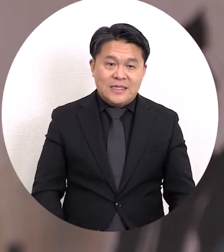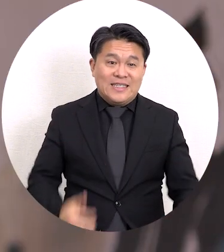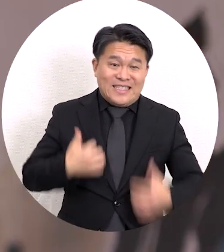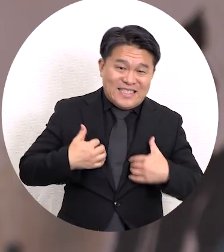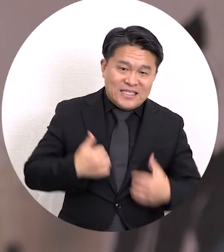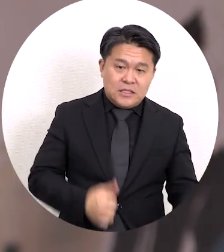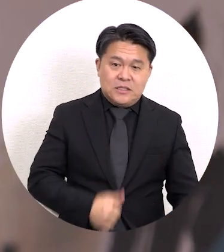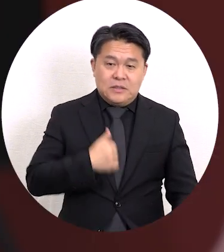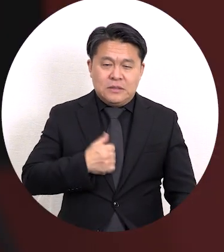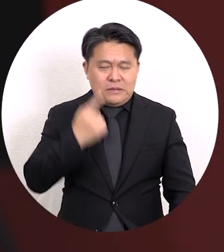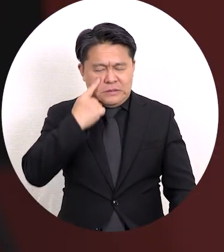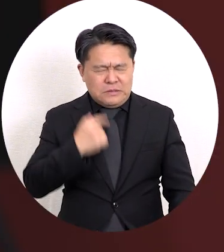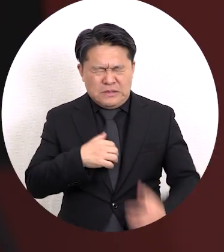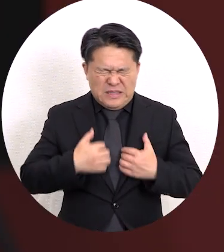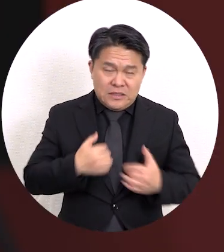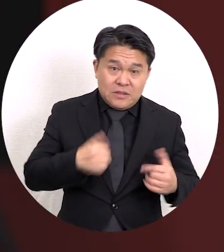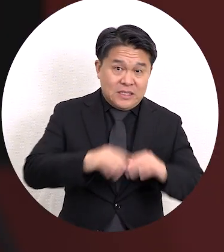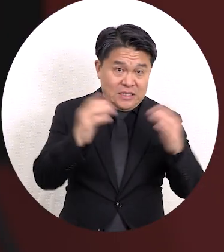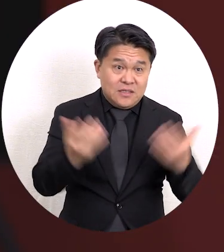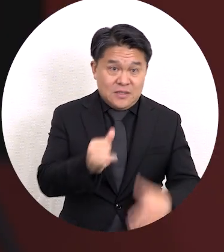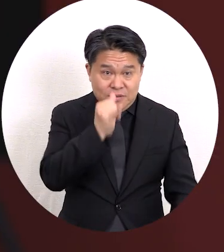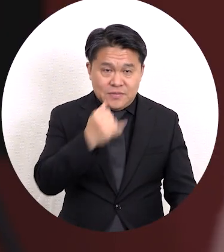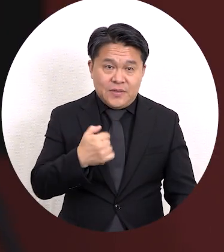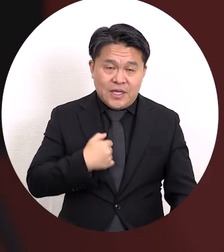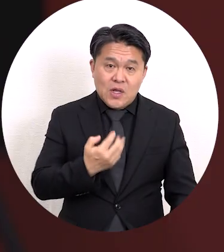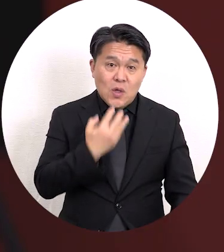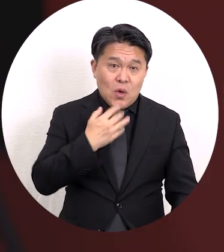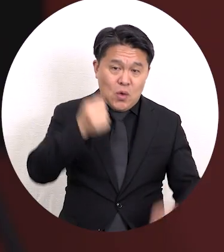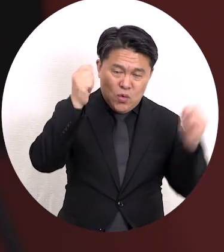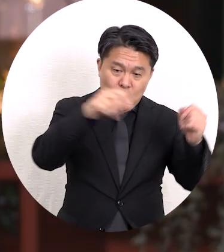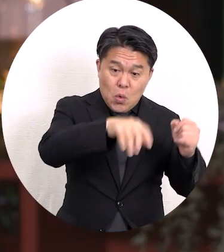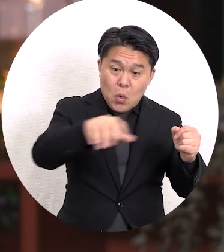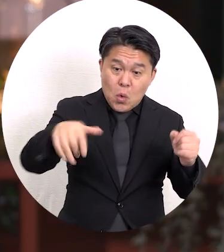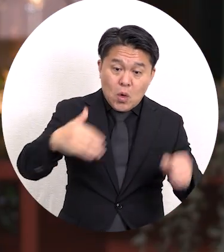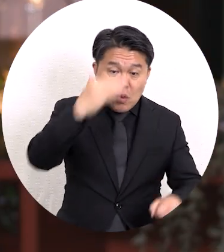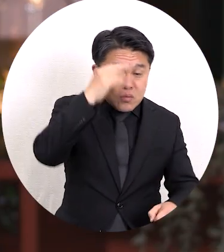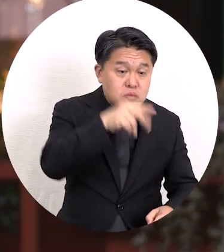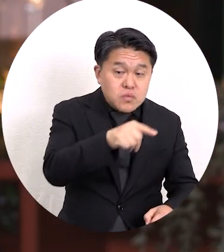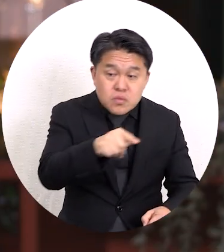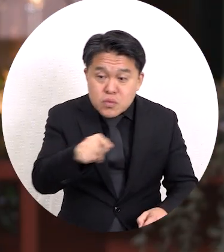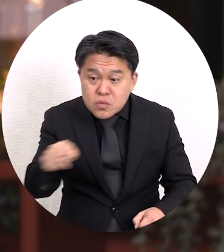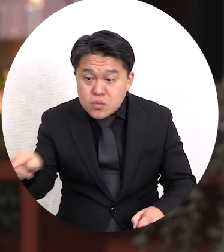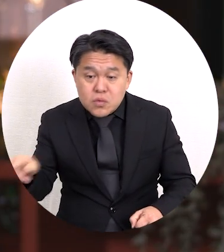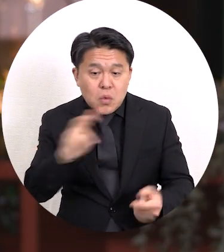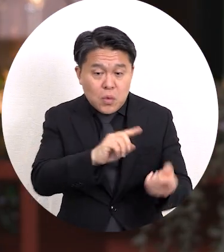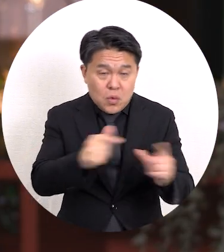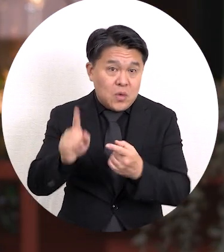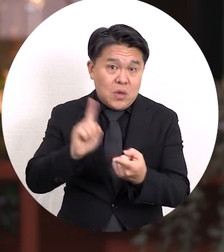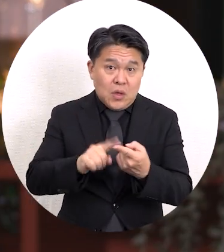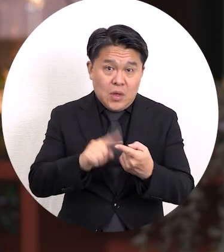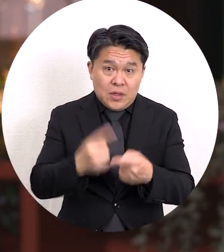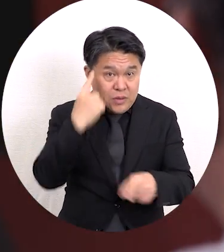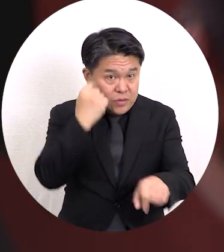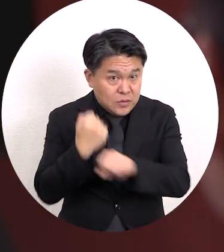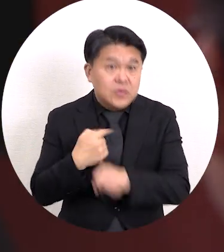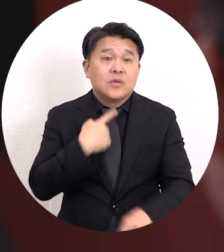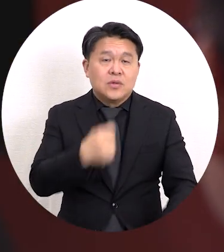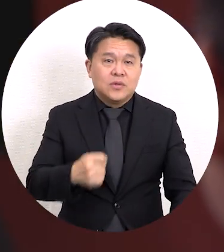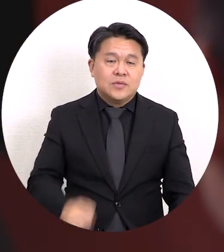I used to visit shamanic rituals in Seoul to study rhythms. It was really challenging,